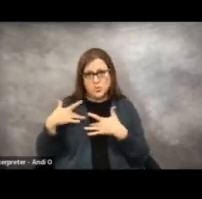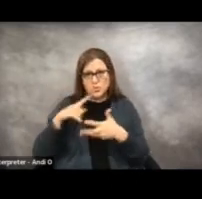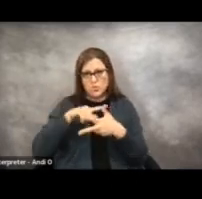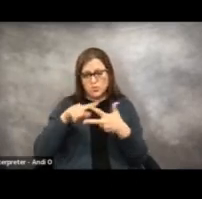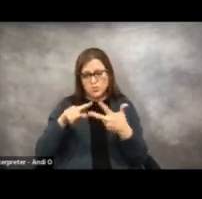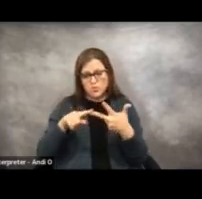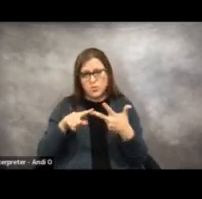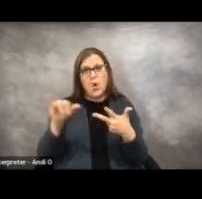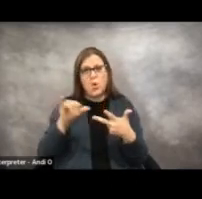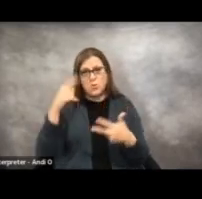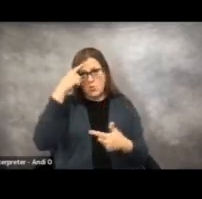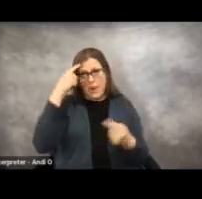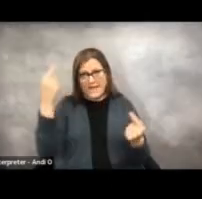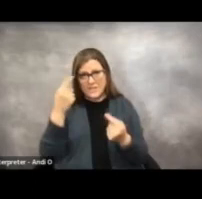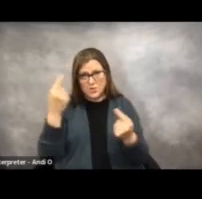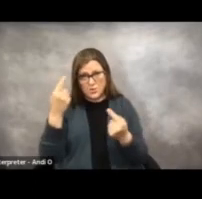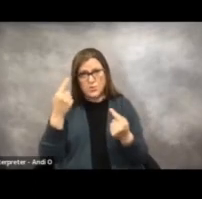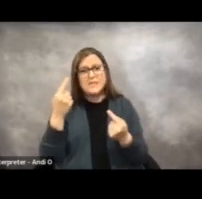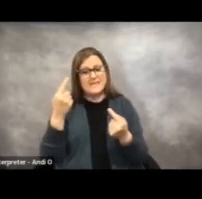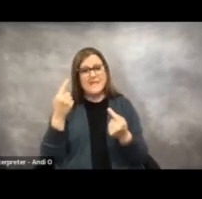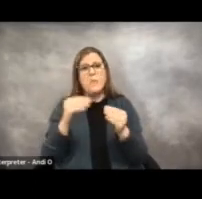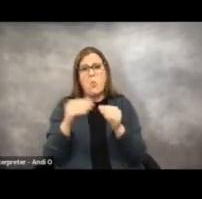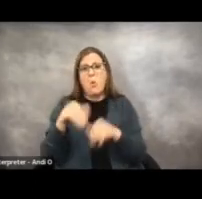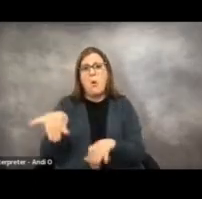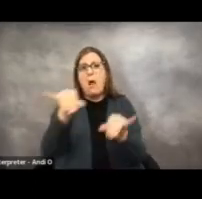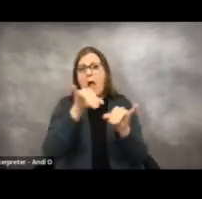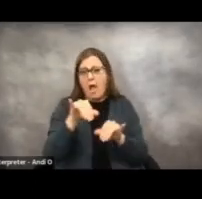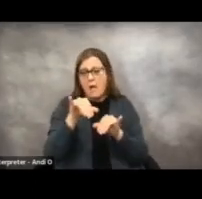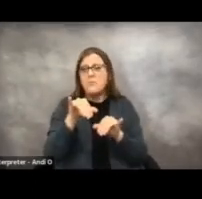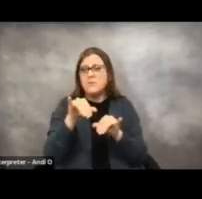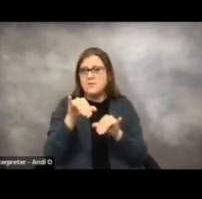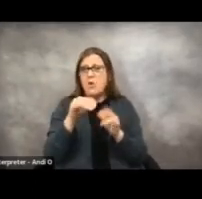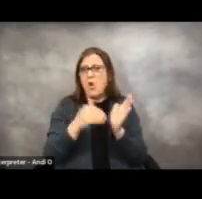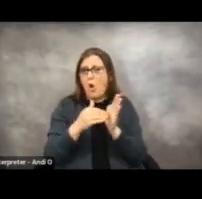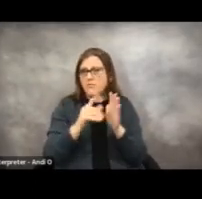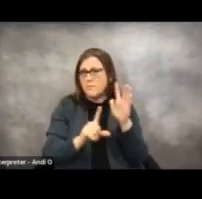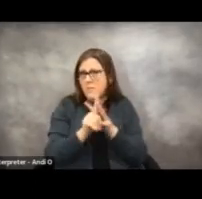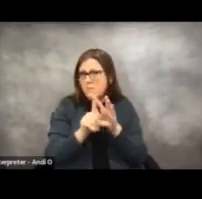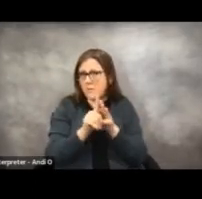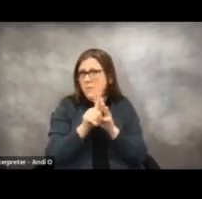injury is found with greater prevalence among individuals who have lived experience with one